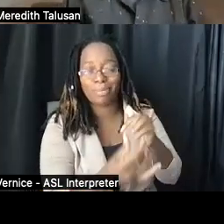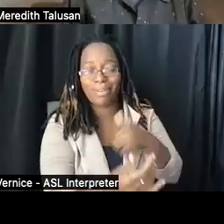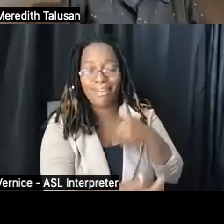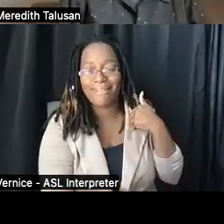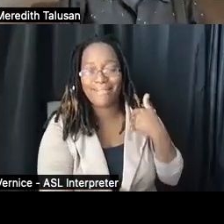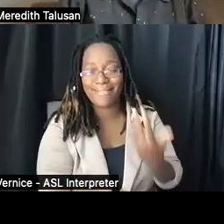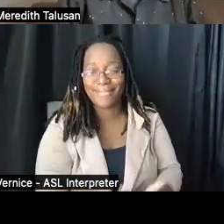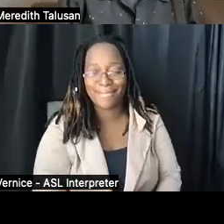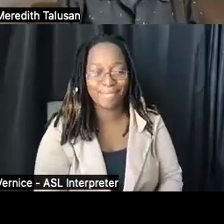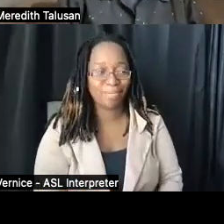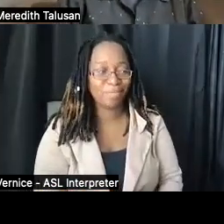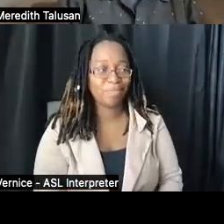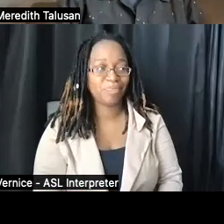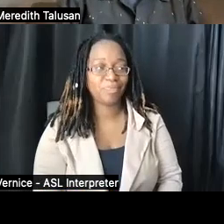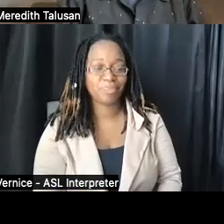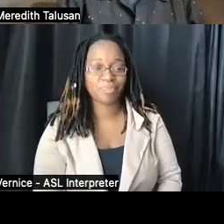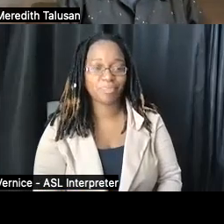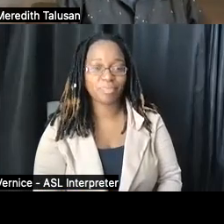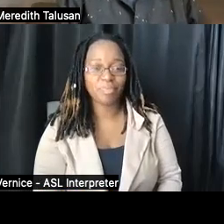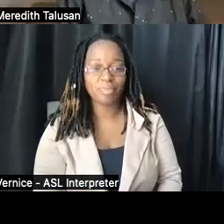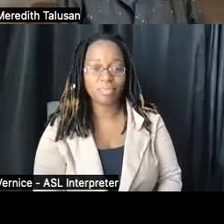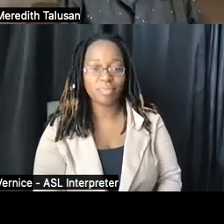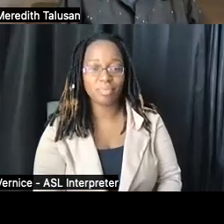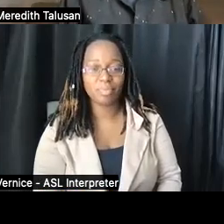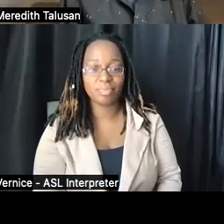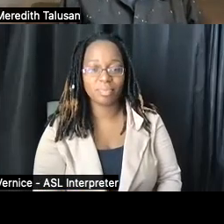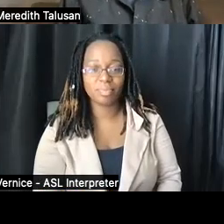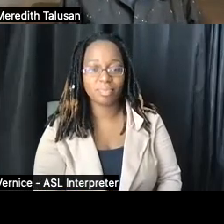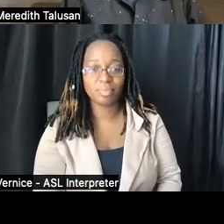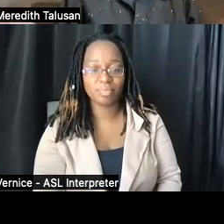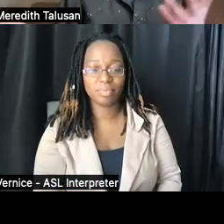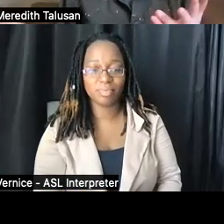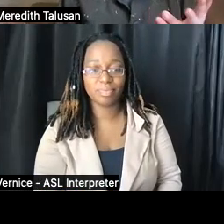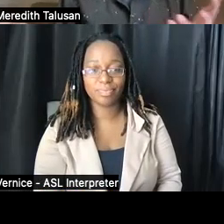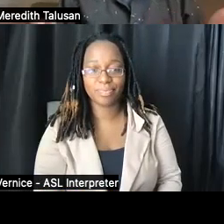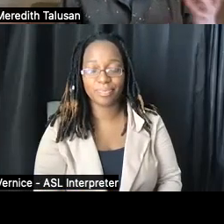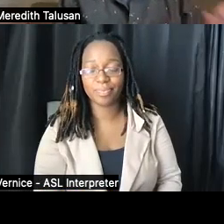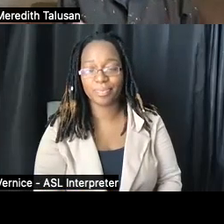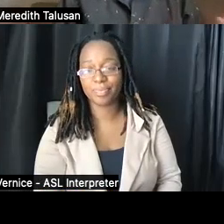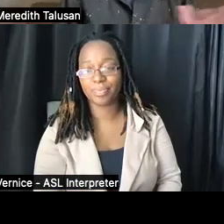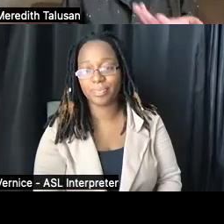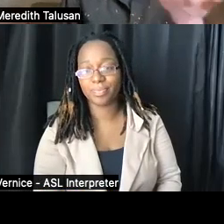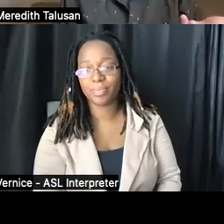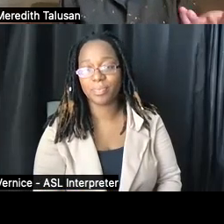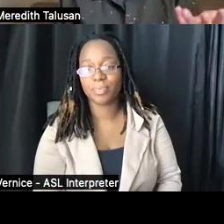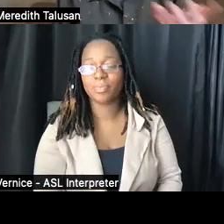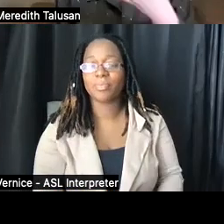that I already have.